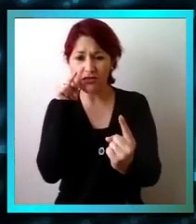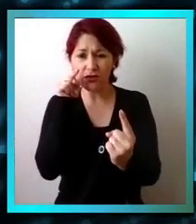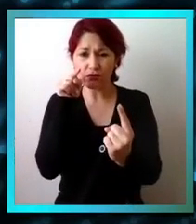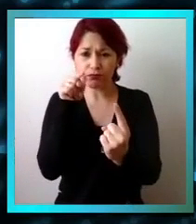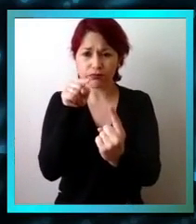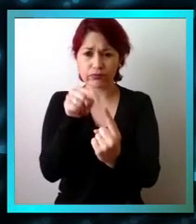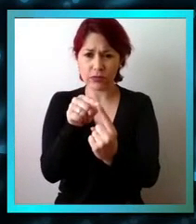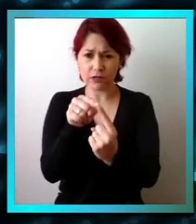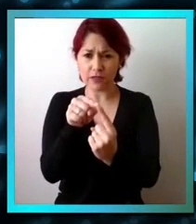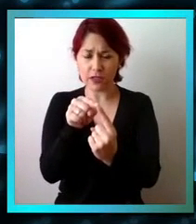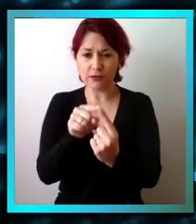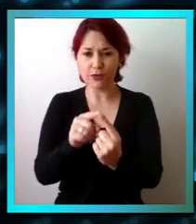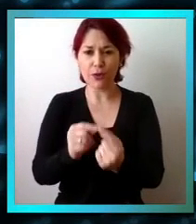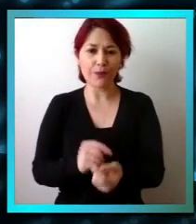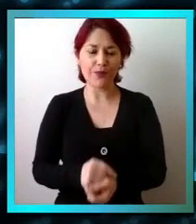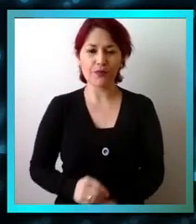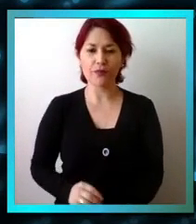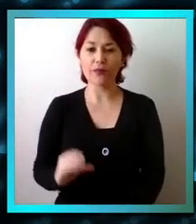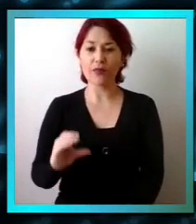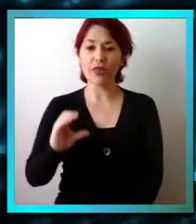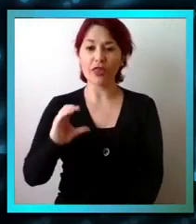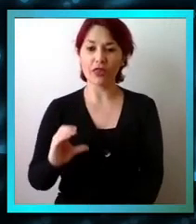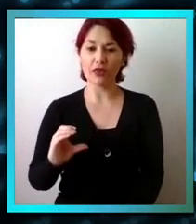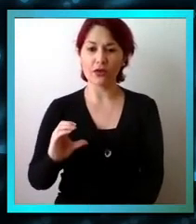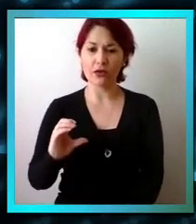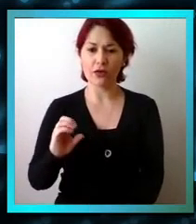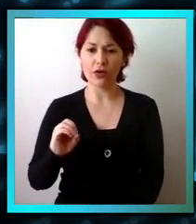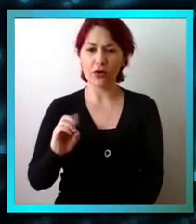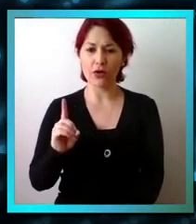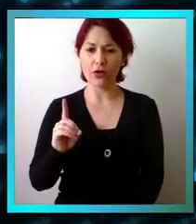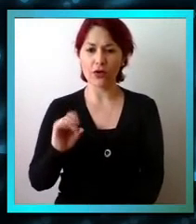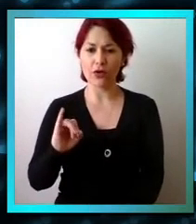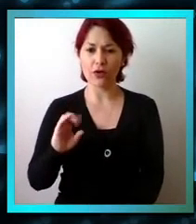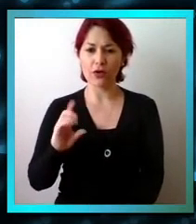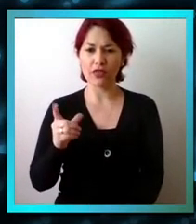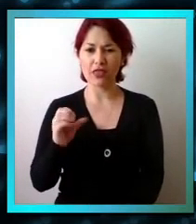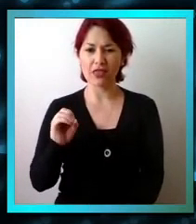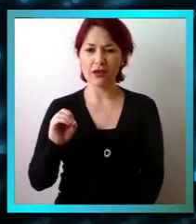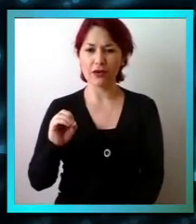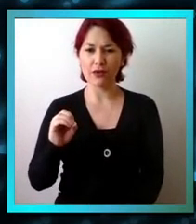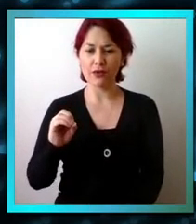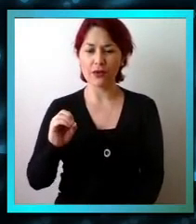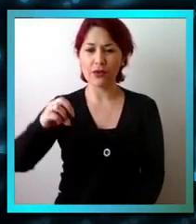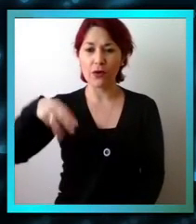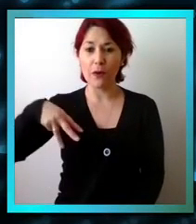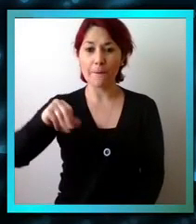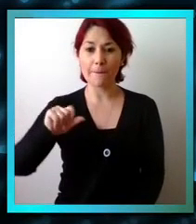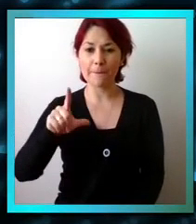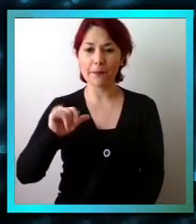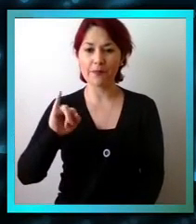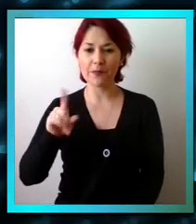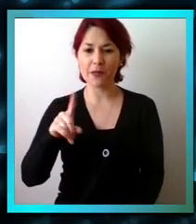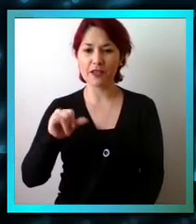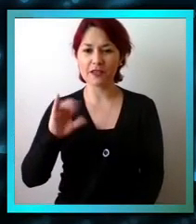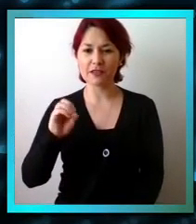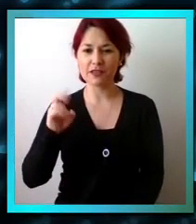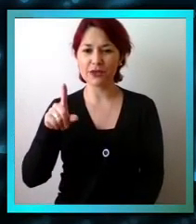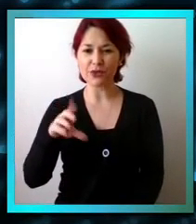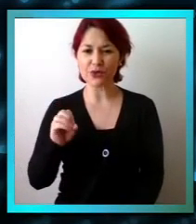tool for the cyber security experts so welcome uh and try it yourself and you will like it